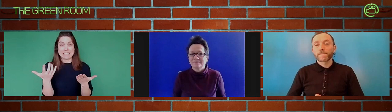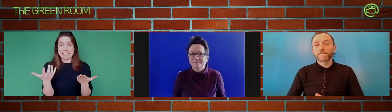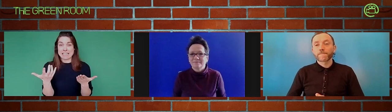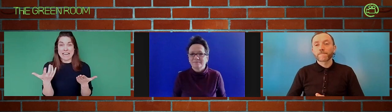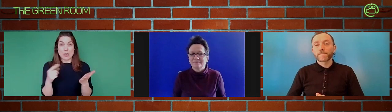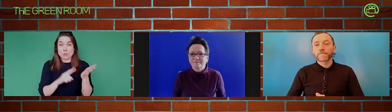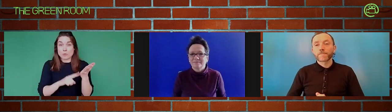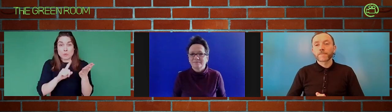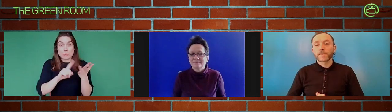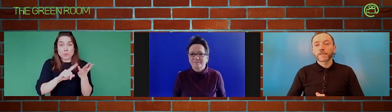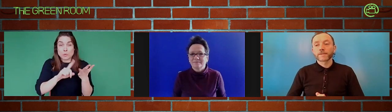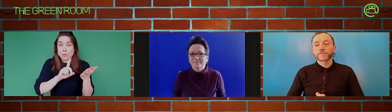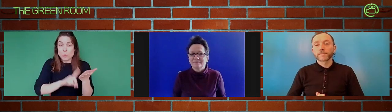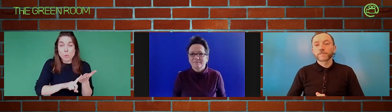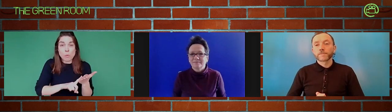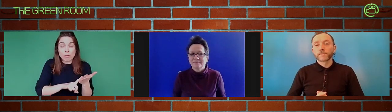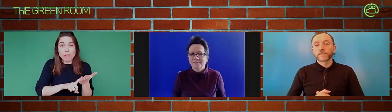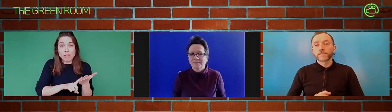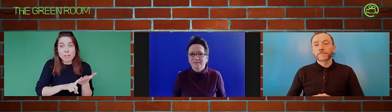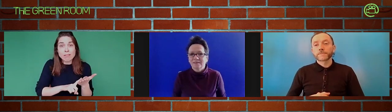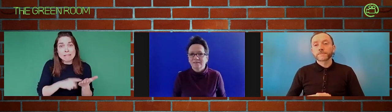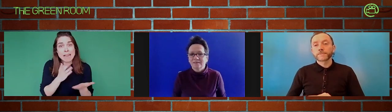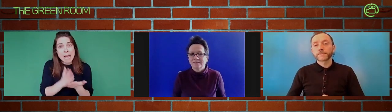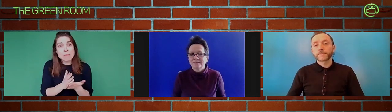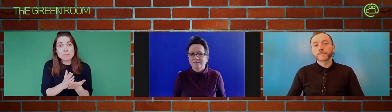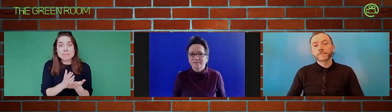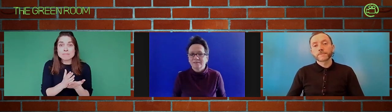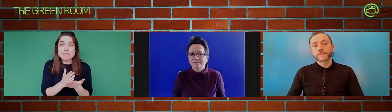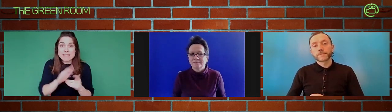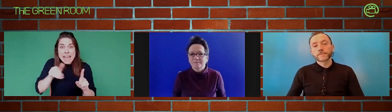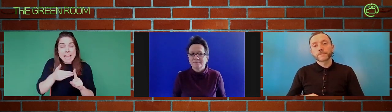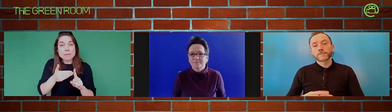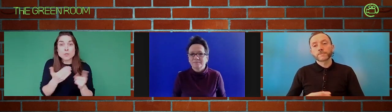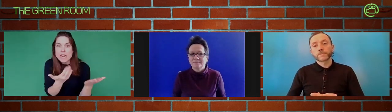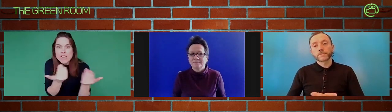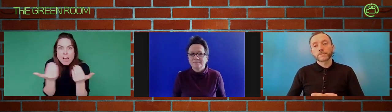people and I know that Deafinitely Theatre have done some